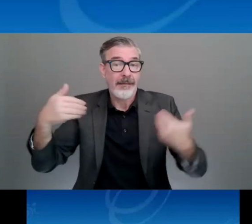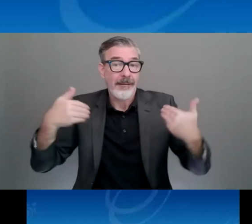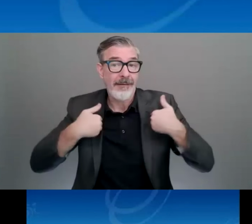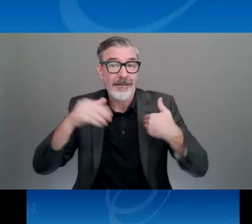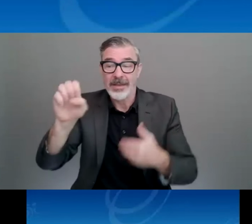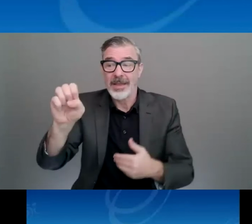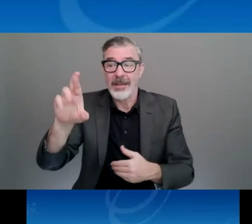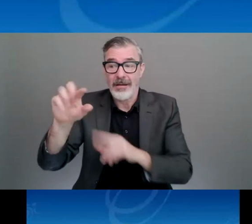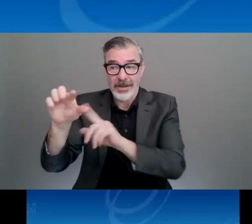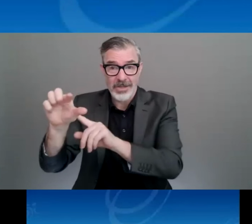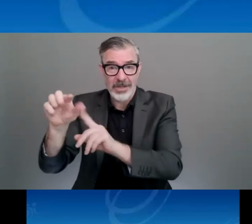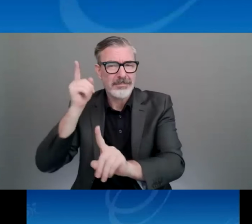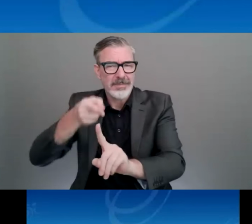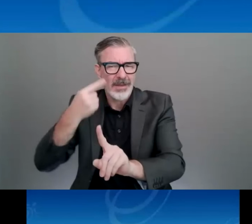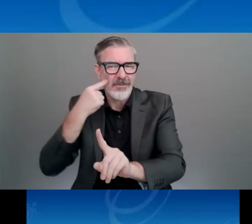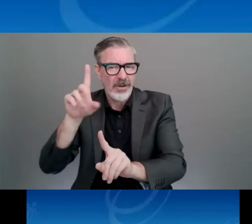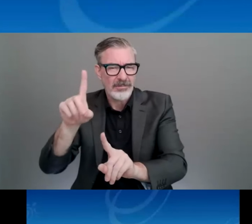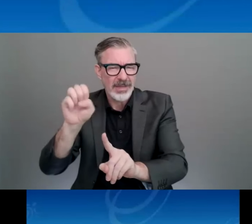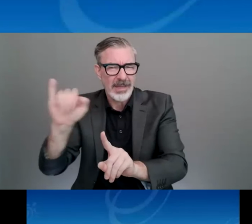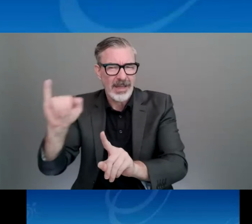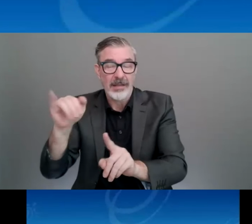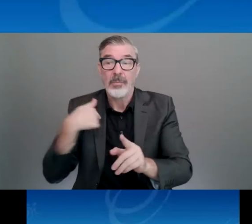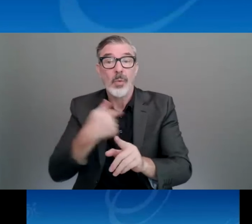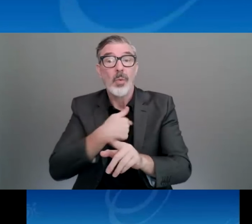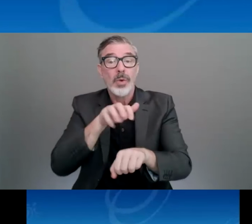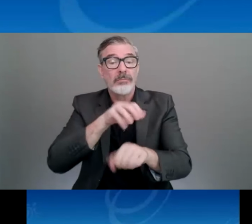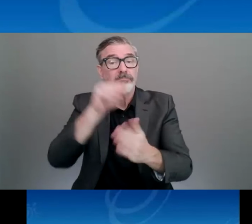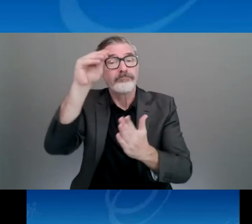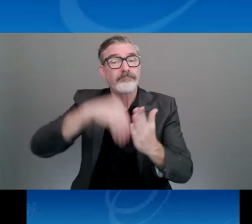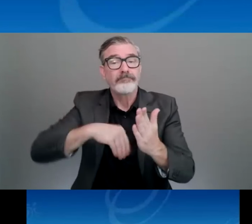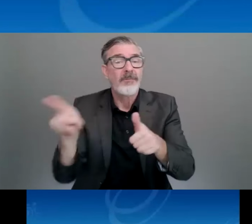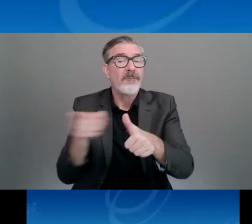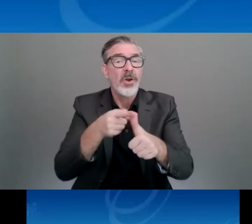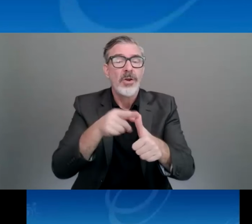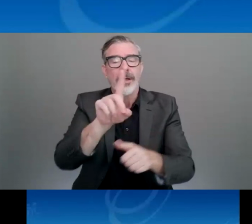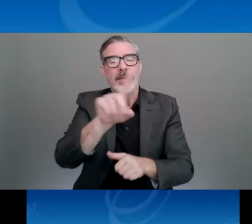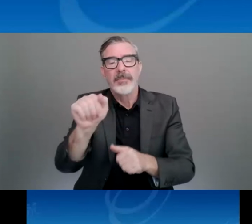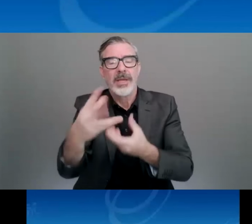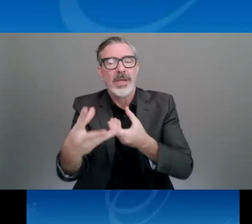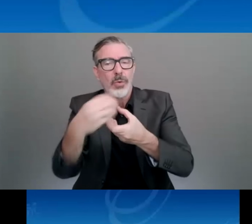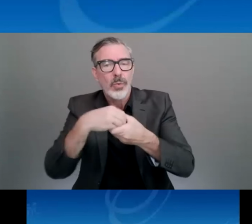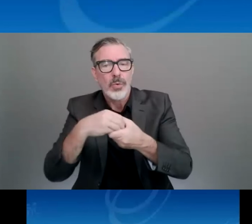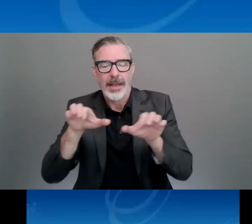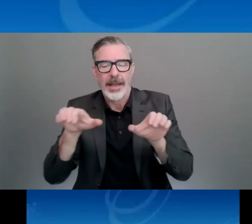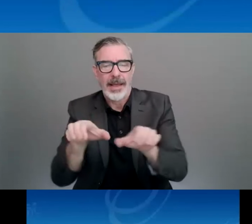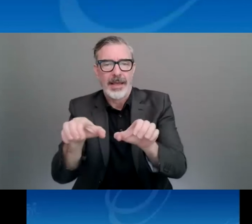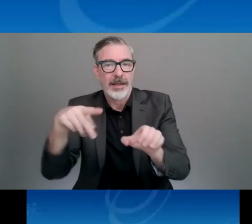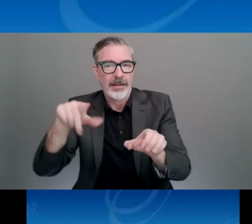was extremely instrumental in drafting our first ever this bill inclusion Action plan. And when it comes to that, nothing about us without us.